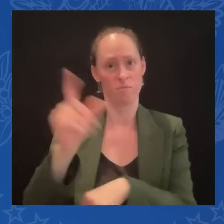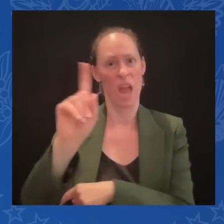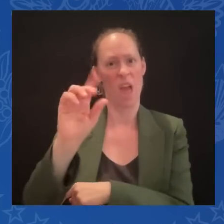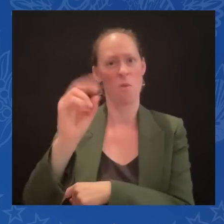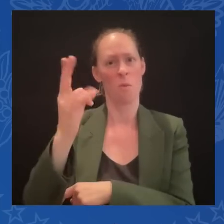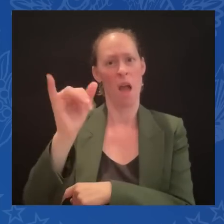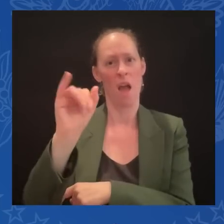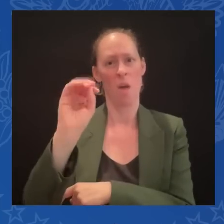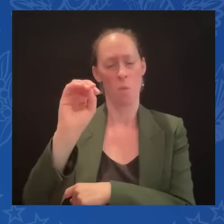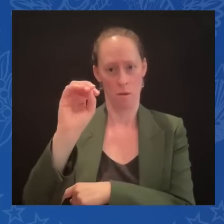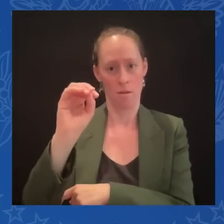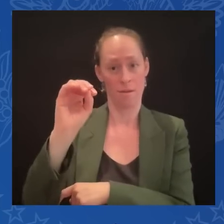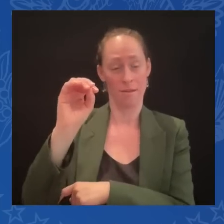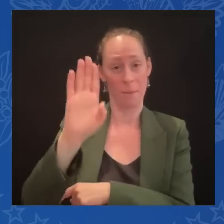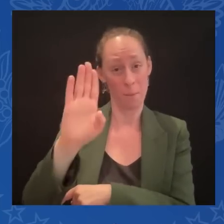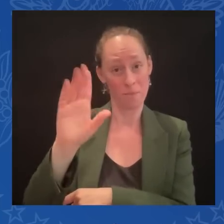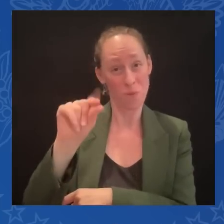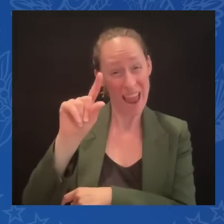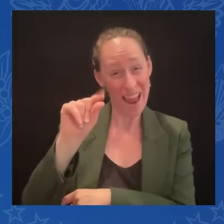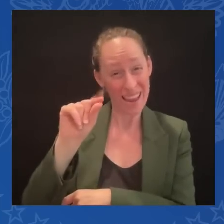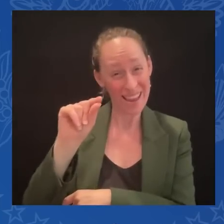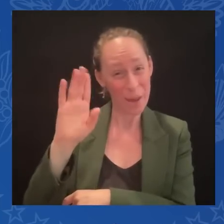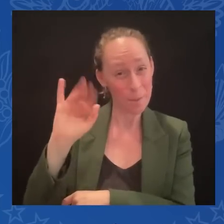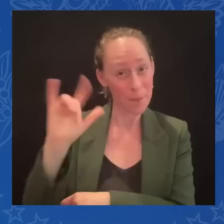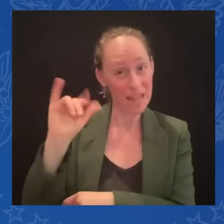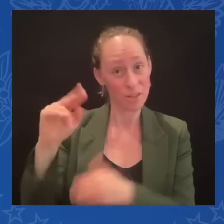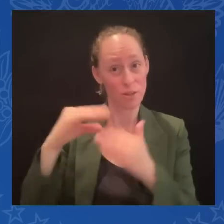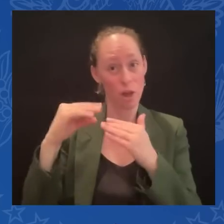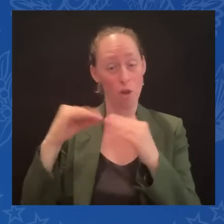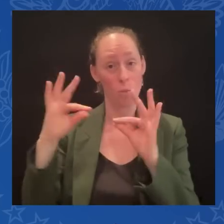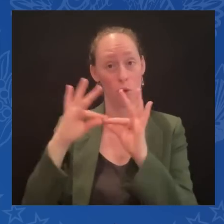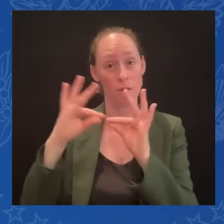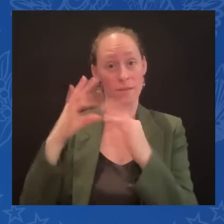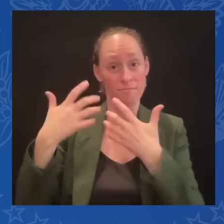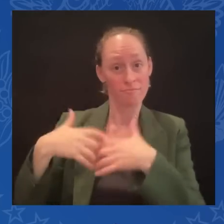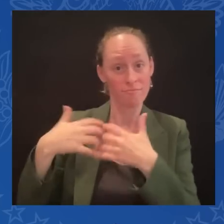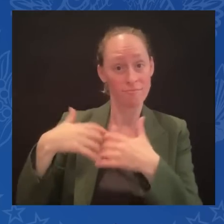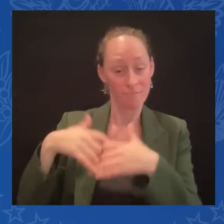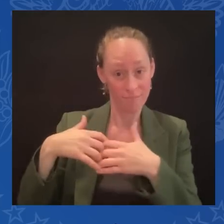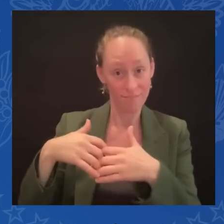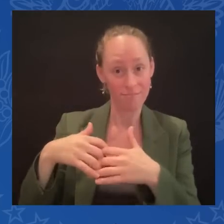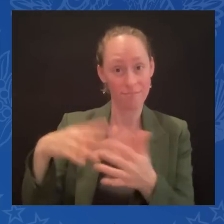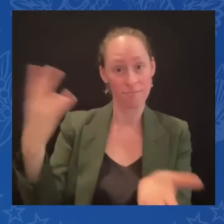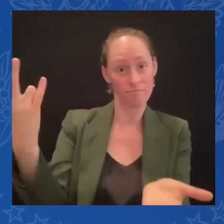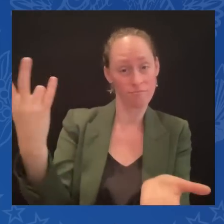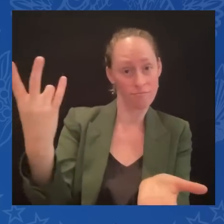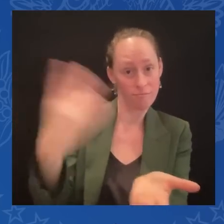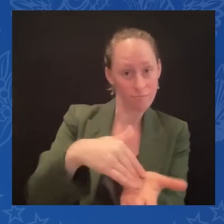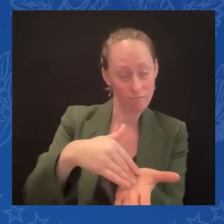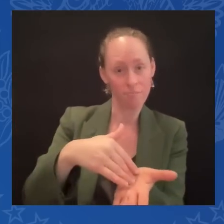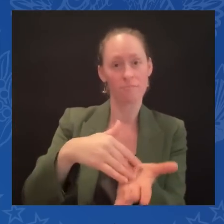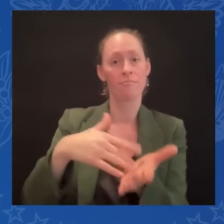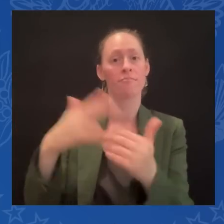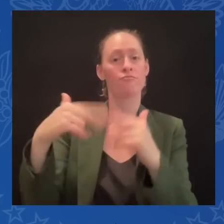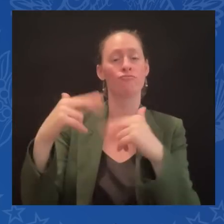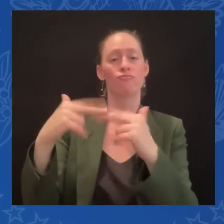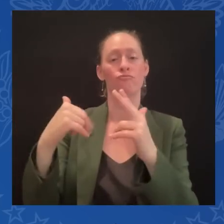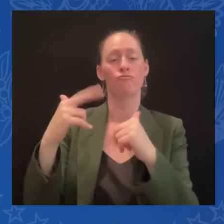It's going to take 7,000 people to build the two -- they call them "fabs" -- factories. And it's going to take 5,000 permanent workers.